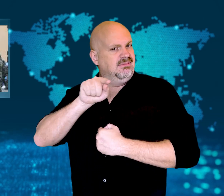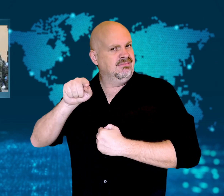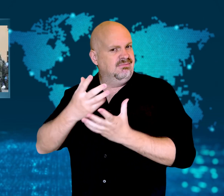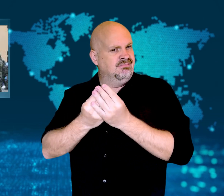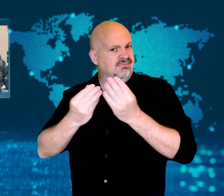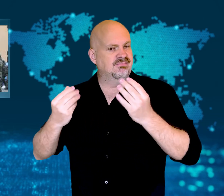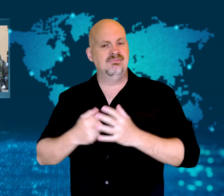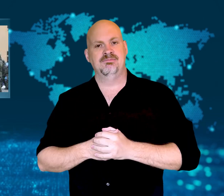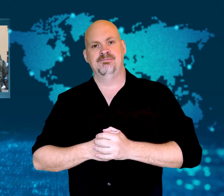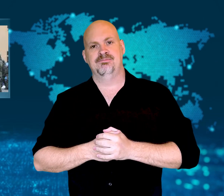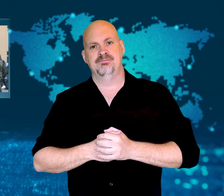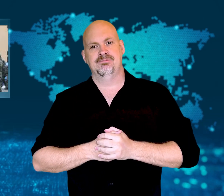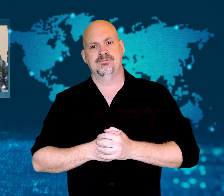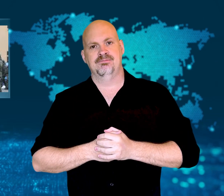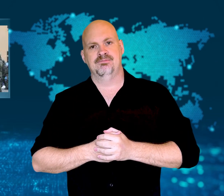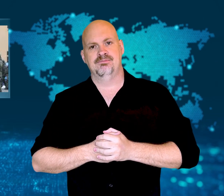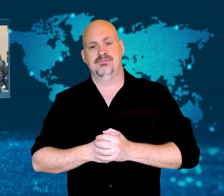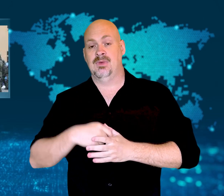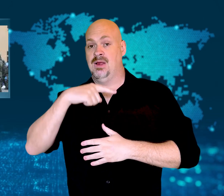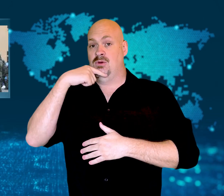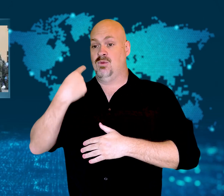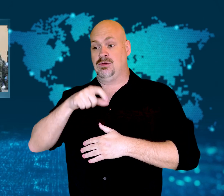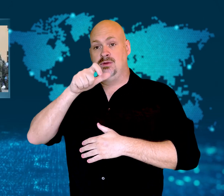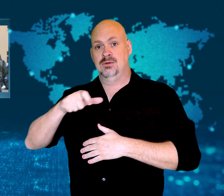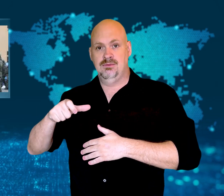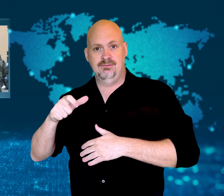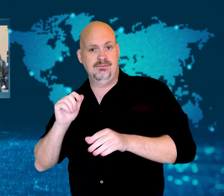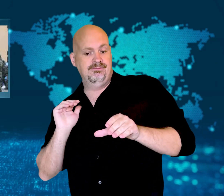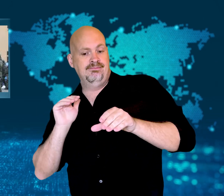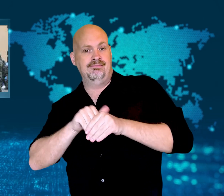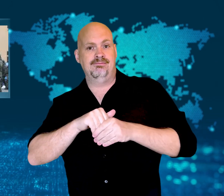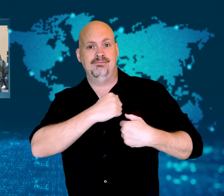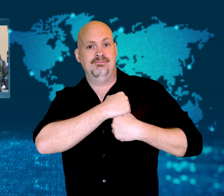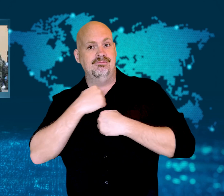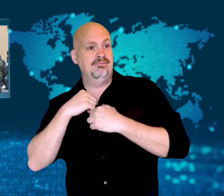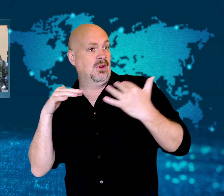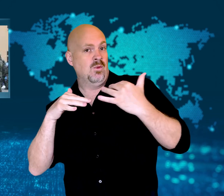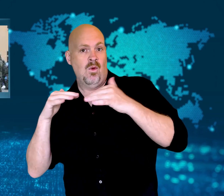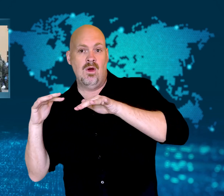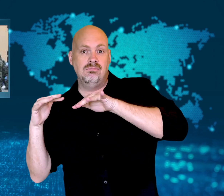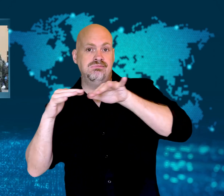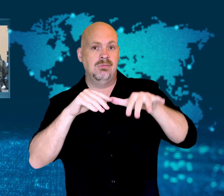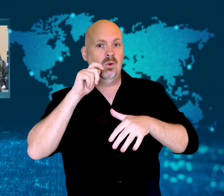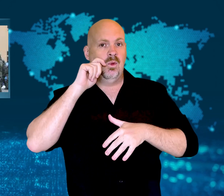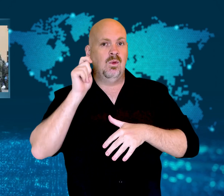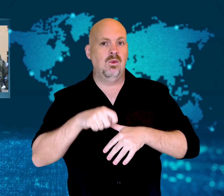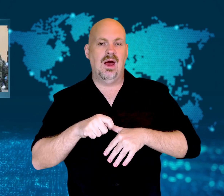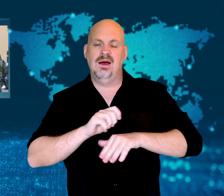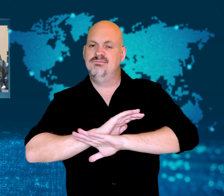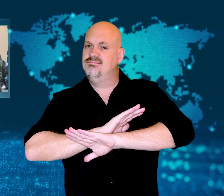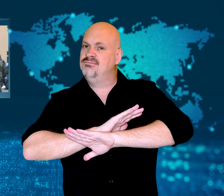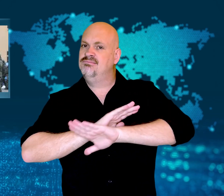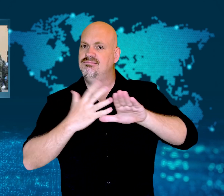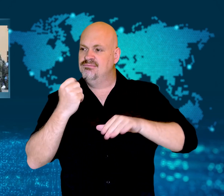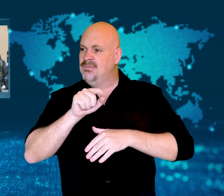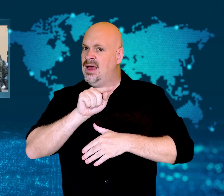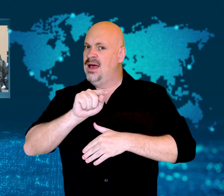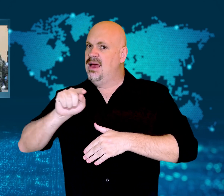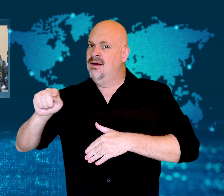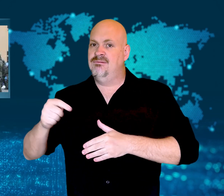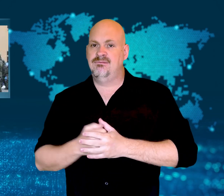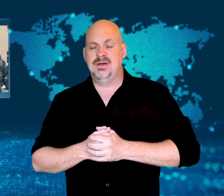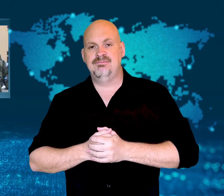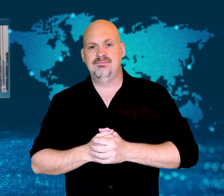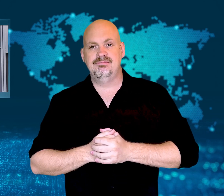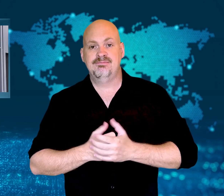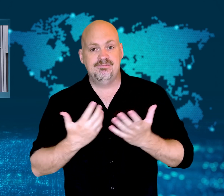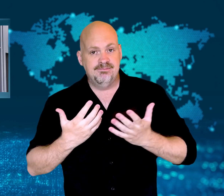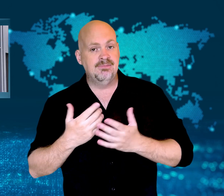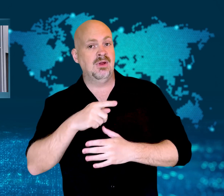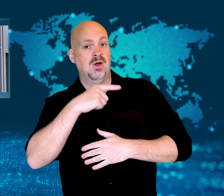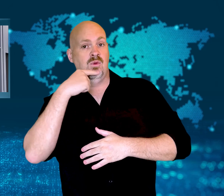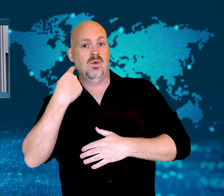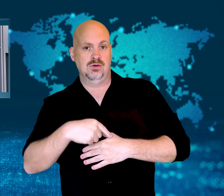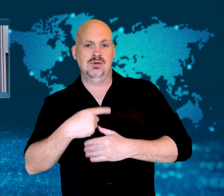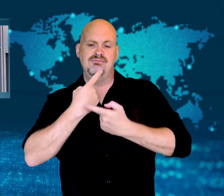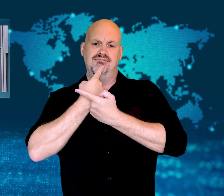Some Russians have refused to join the invasion.